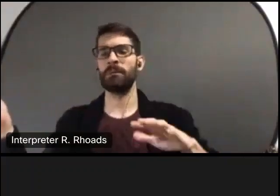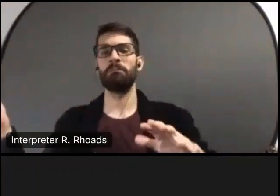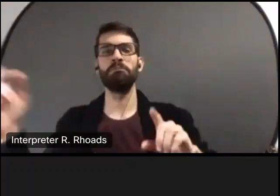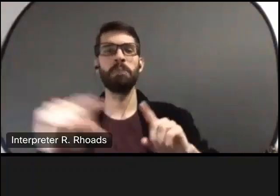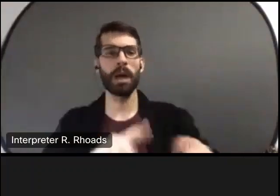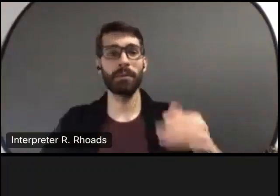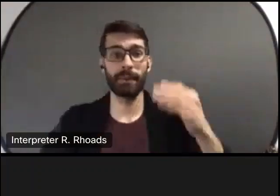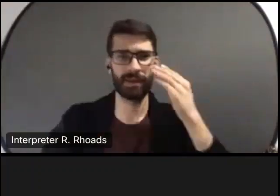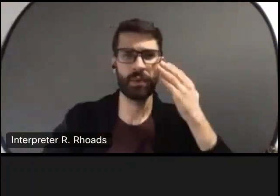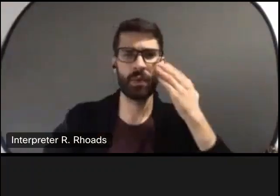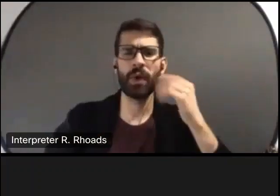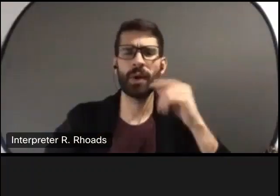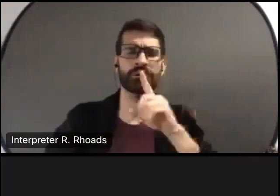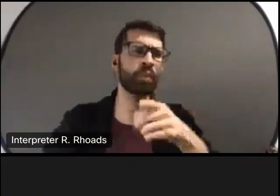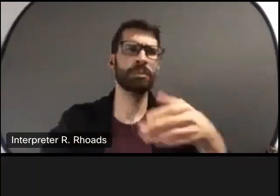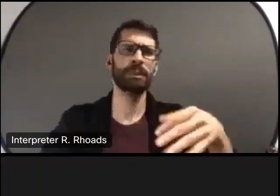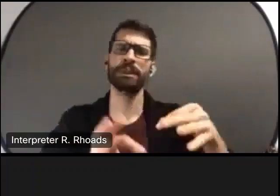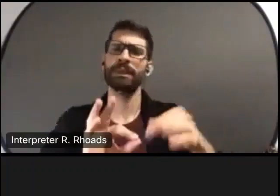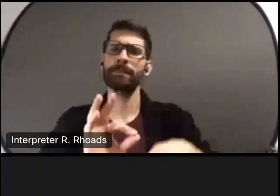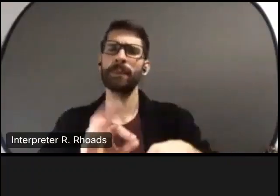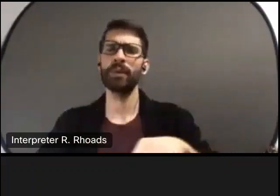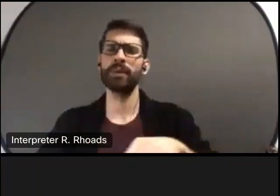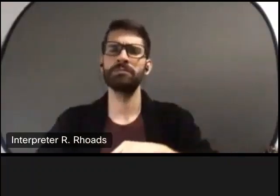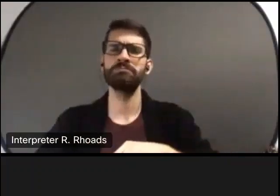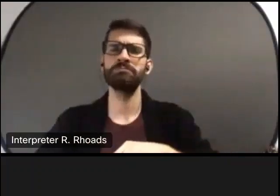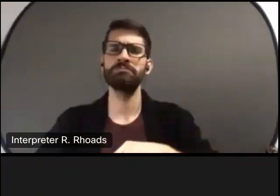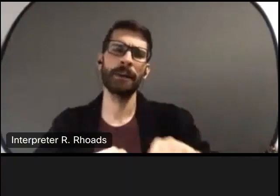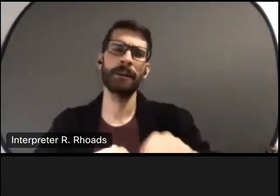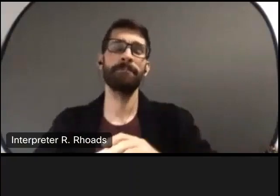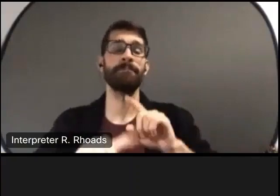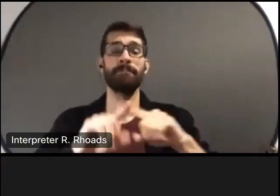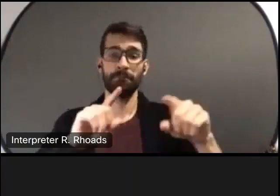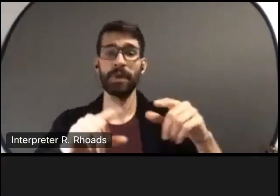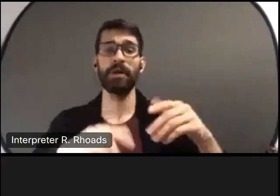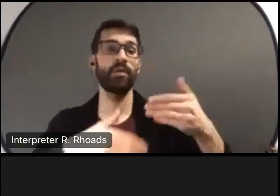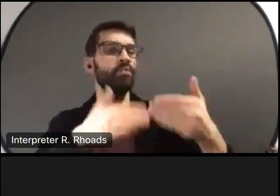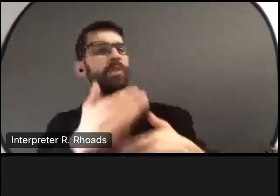done and it's very simple, but we're, you know, process improvements come down the